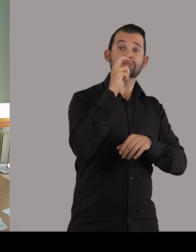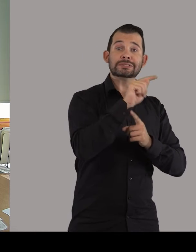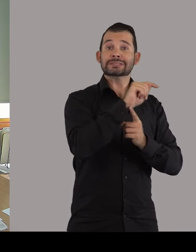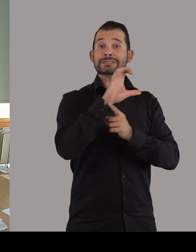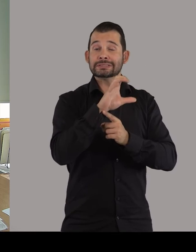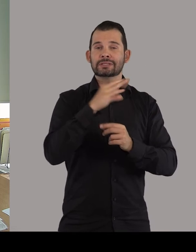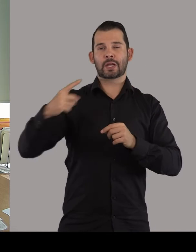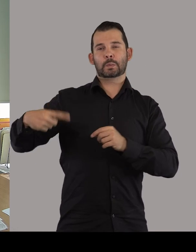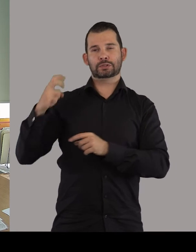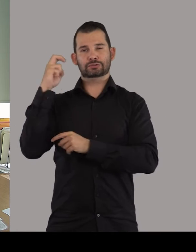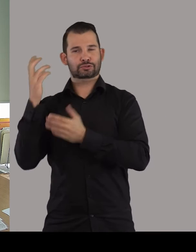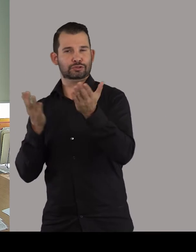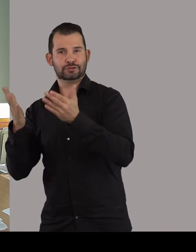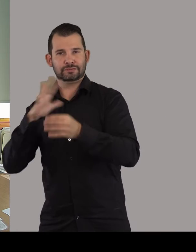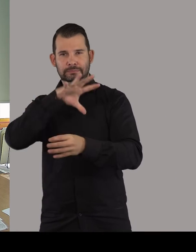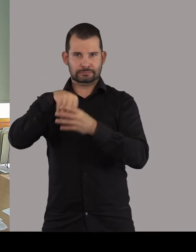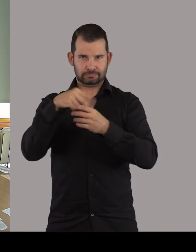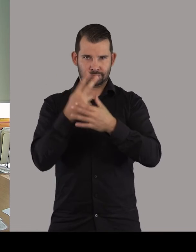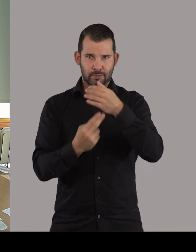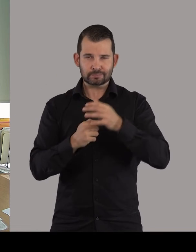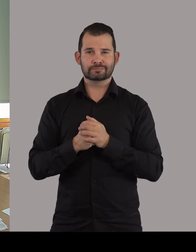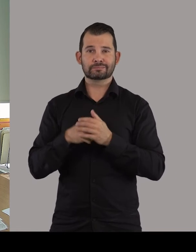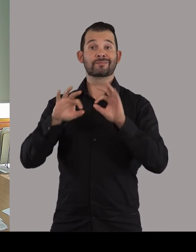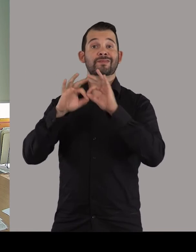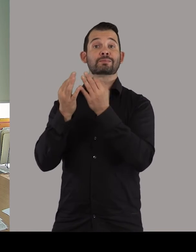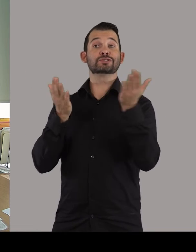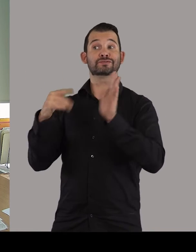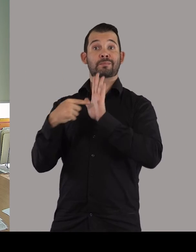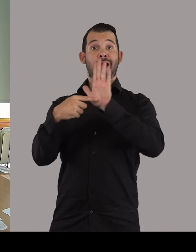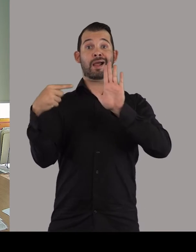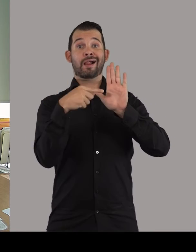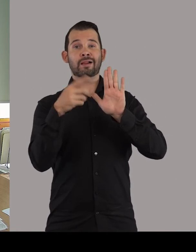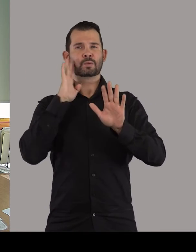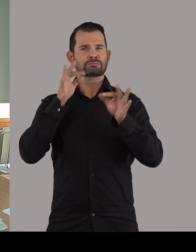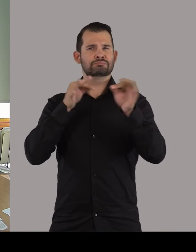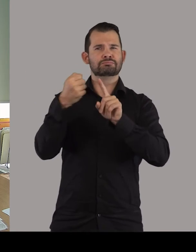The Family of Services model will be described in the next video entitled,